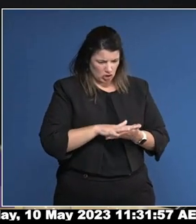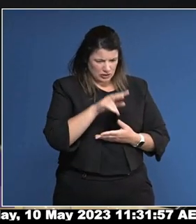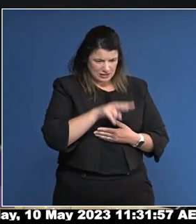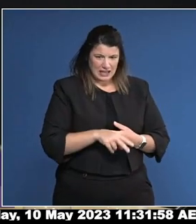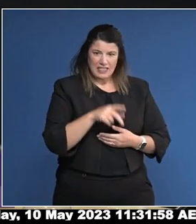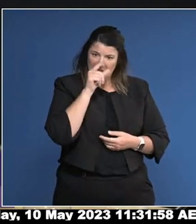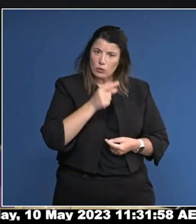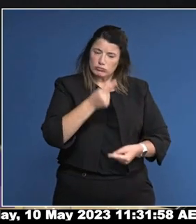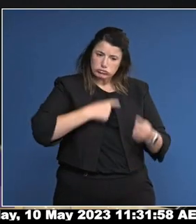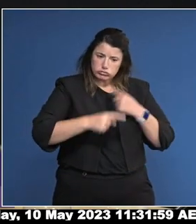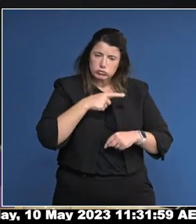officers or others that they were in trouble?